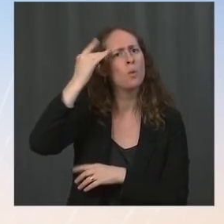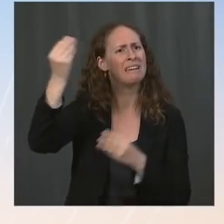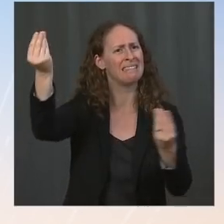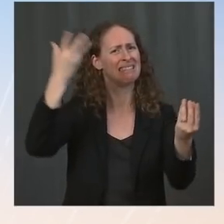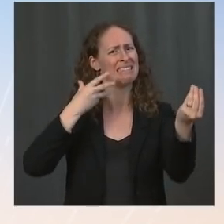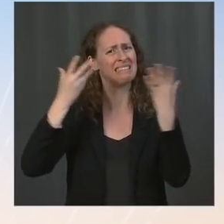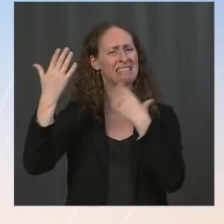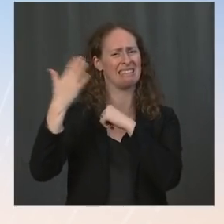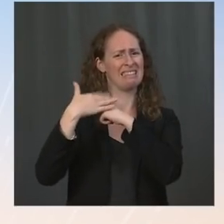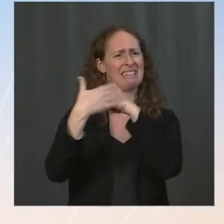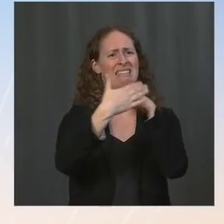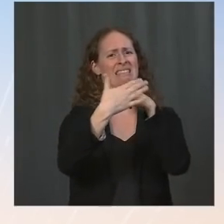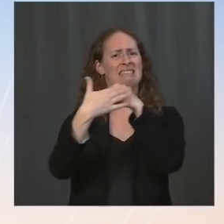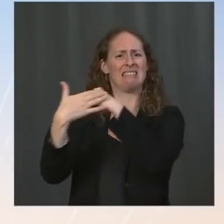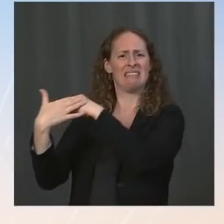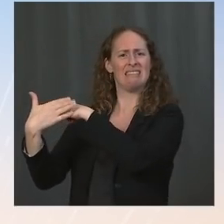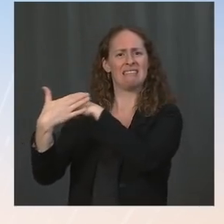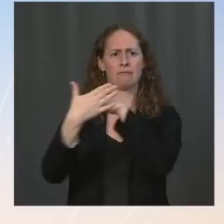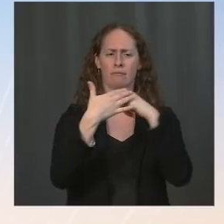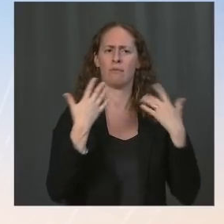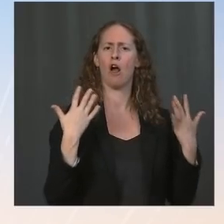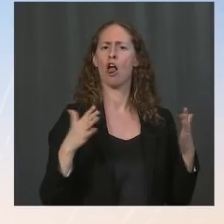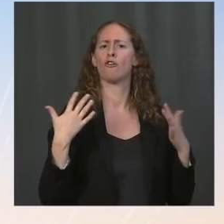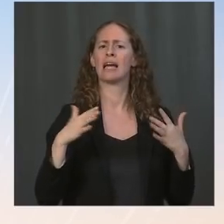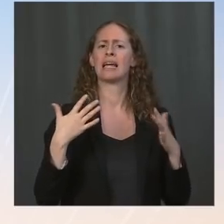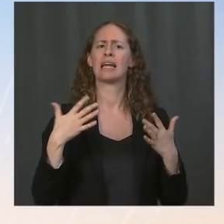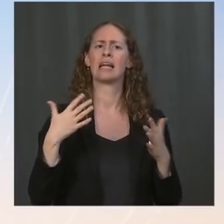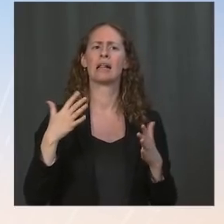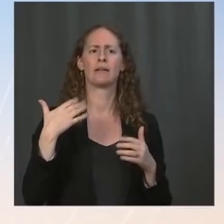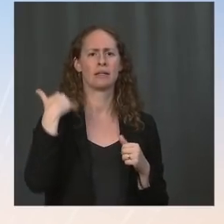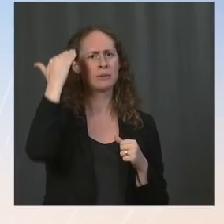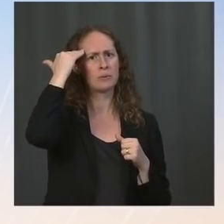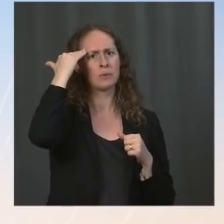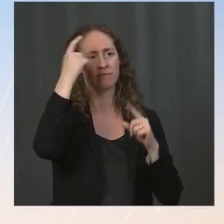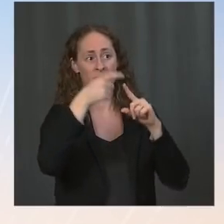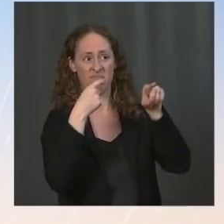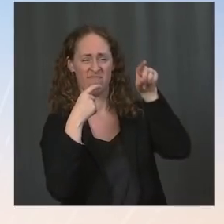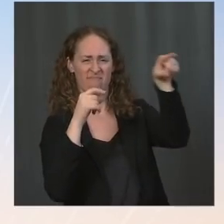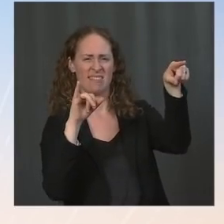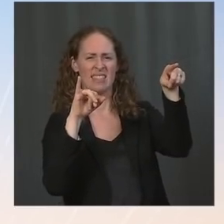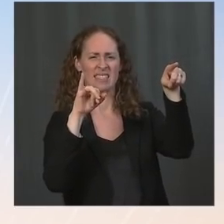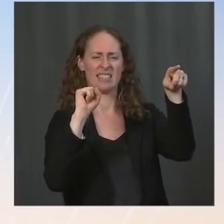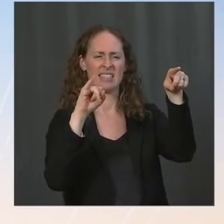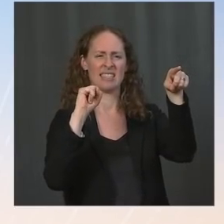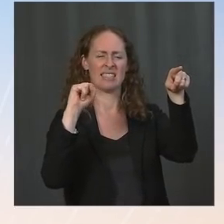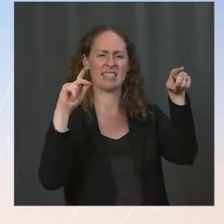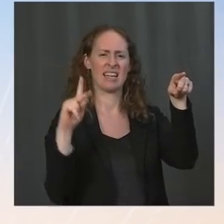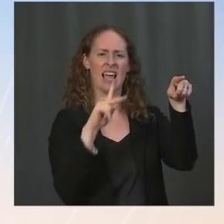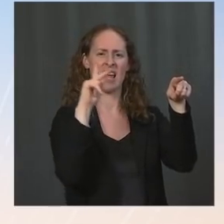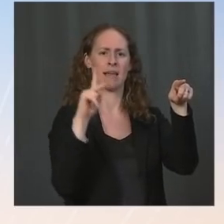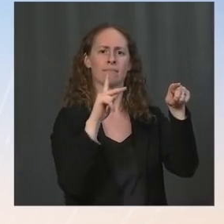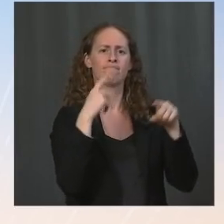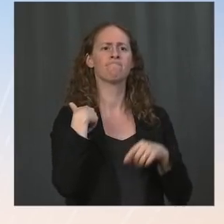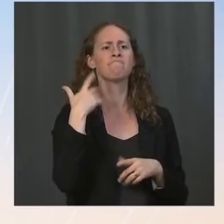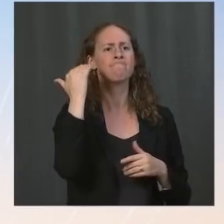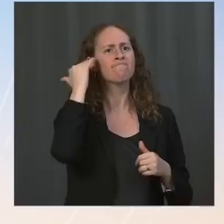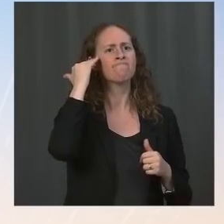the rising threats from ISIS-K, that such atta- -- an attack could take place and could take place at any moment in time.